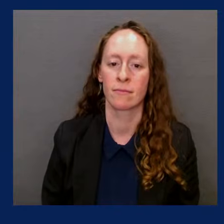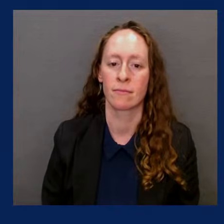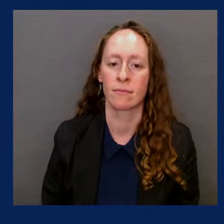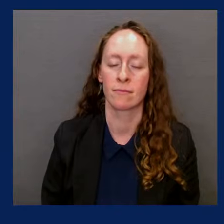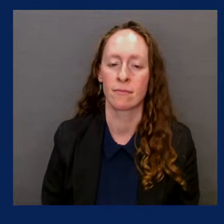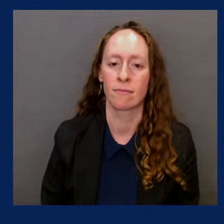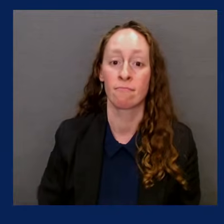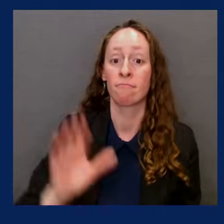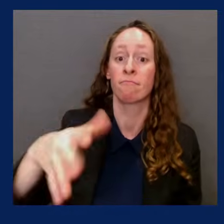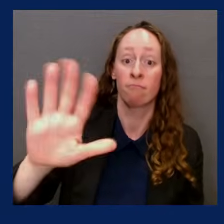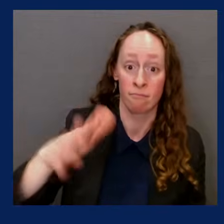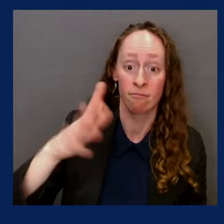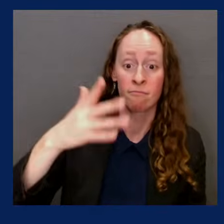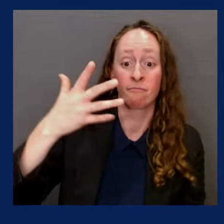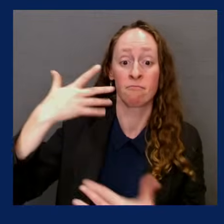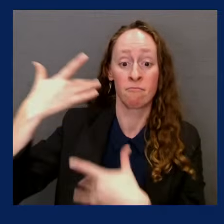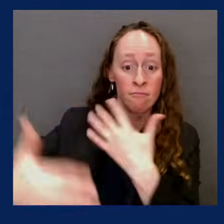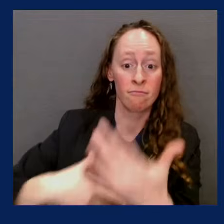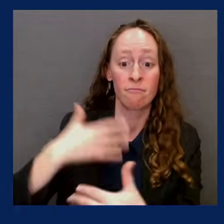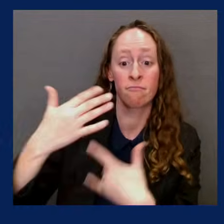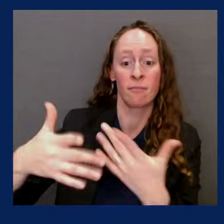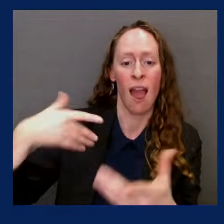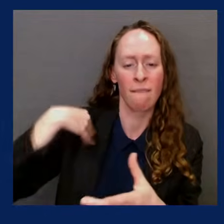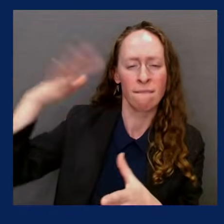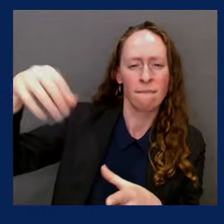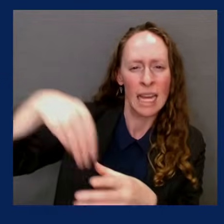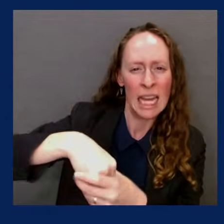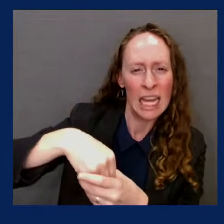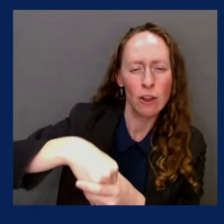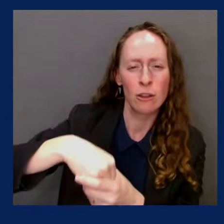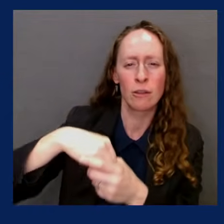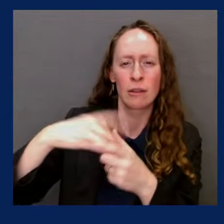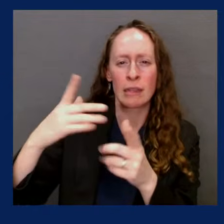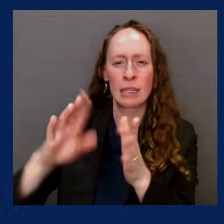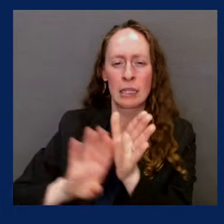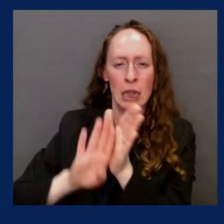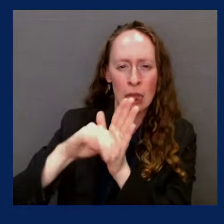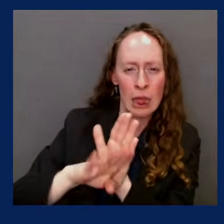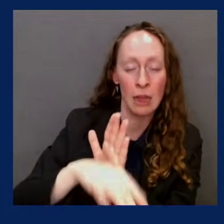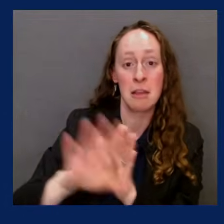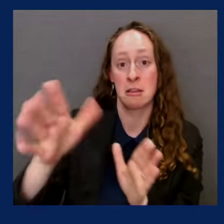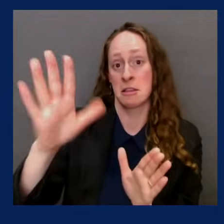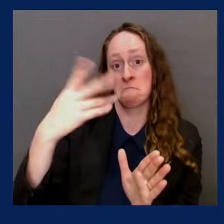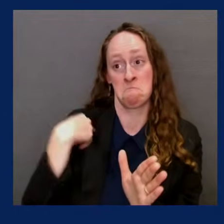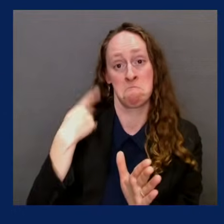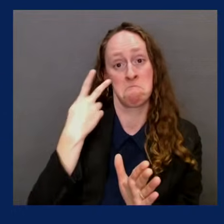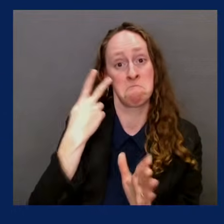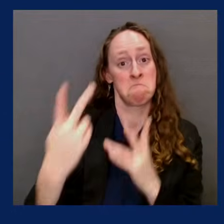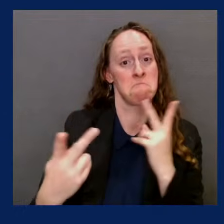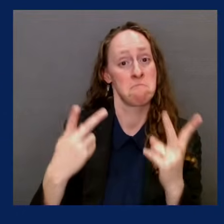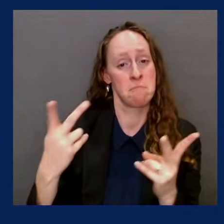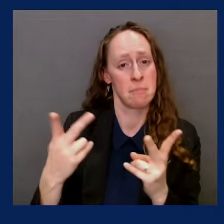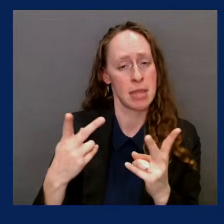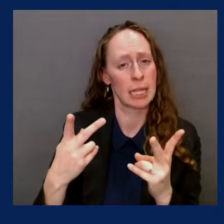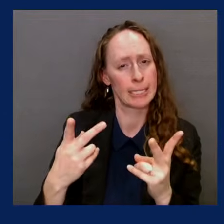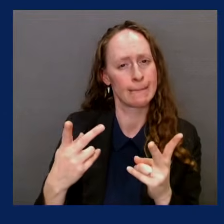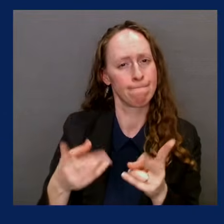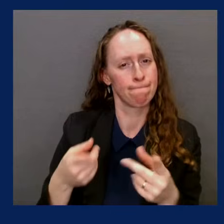China has engaged in activities that Russia and many other activities that -- that others have engaged in in terms of intimidation